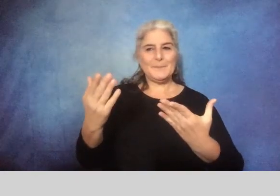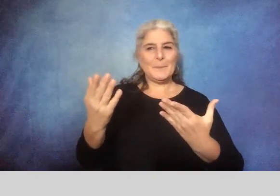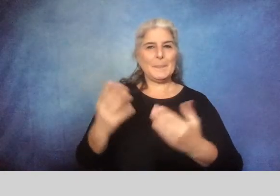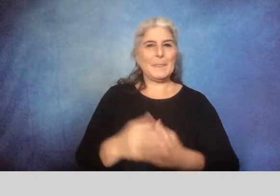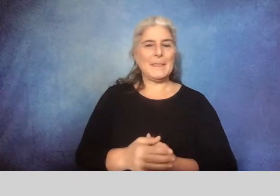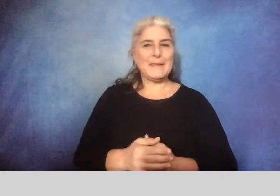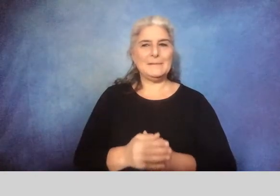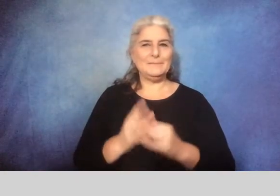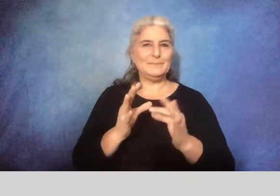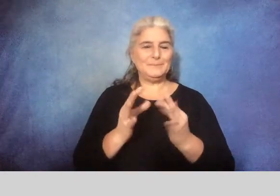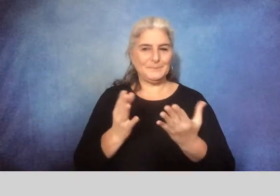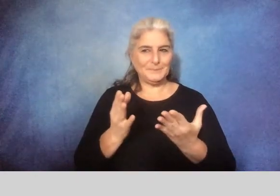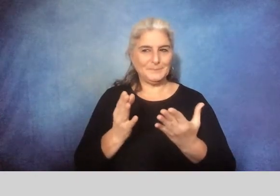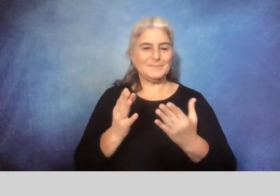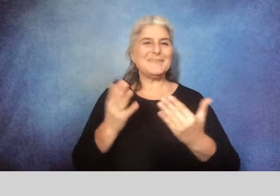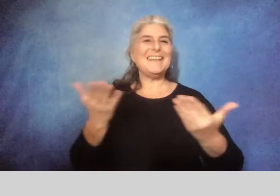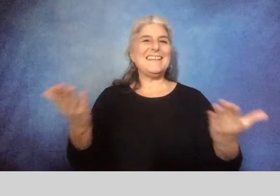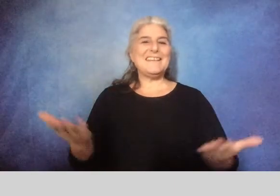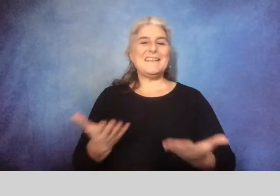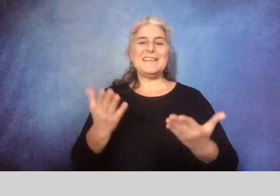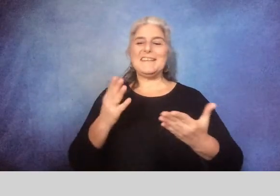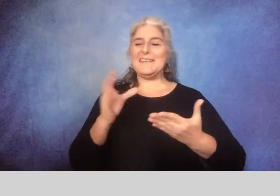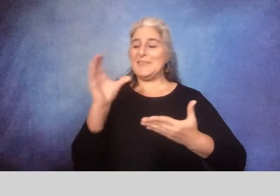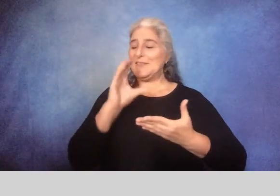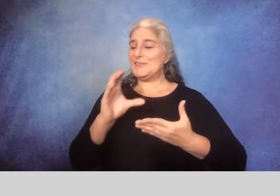Here, the search function checks for some conditions.